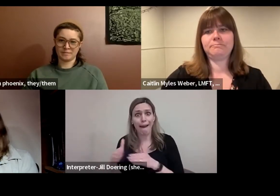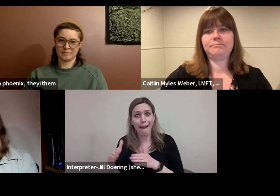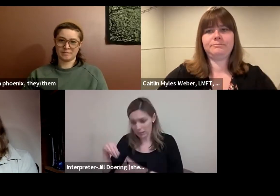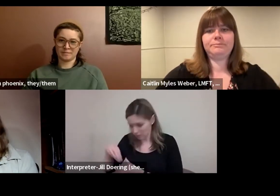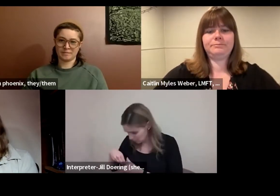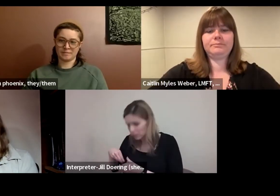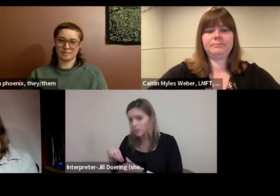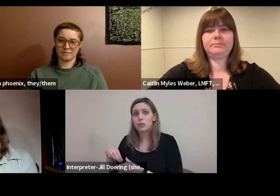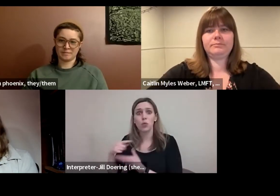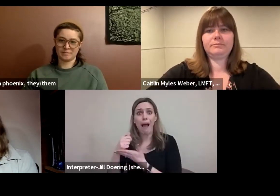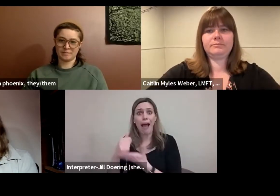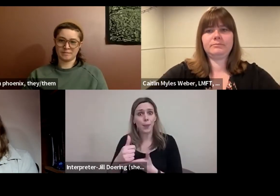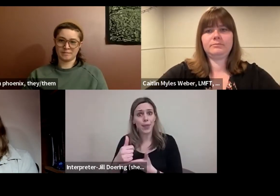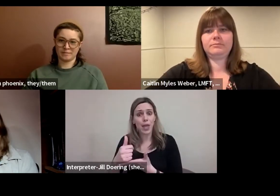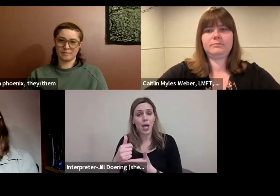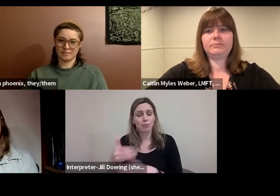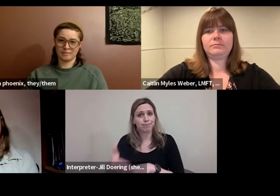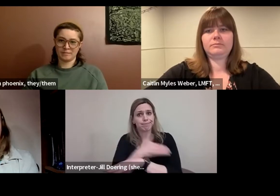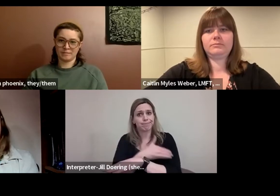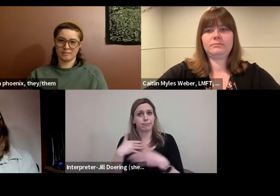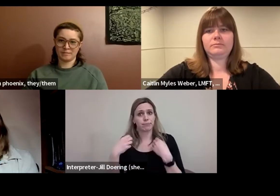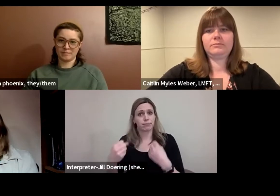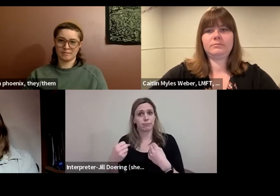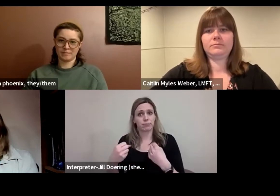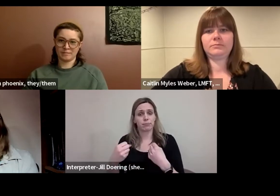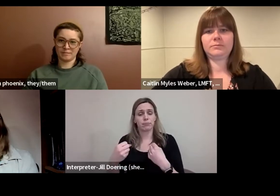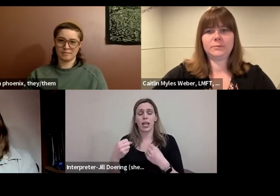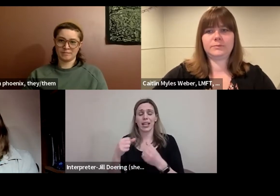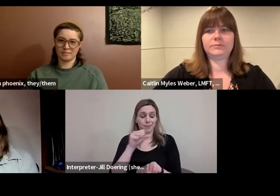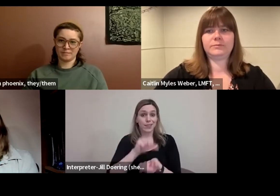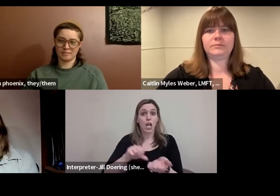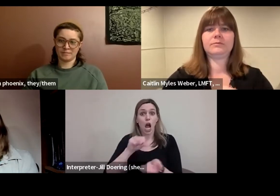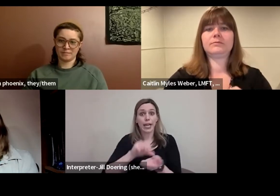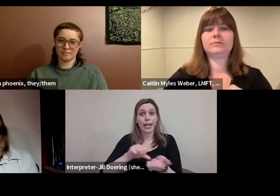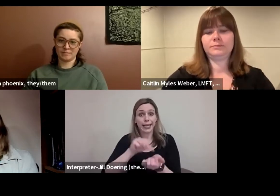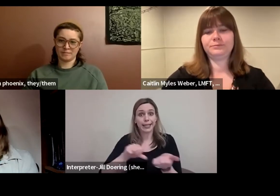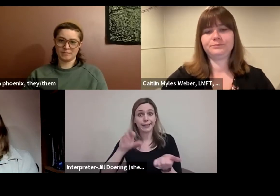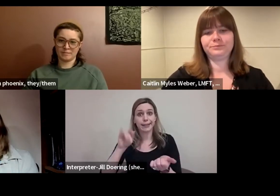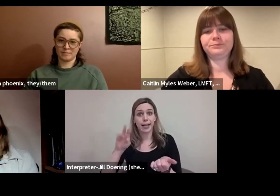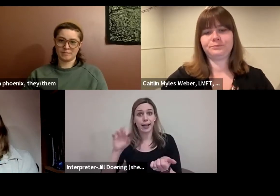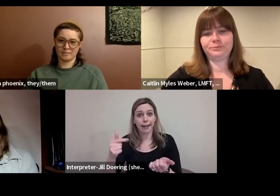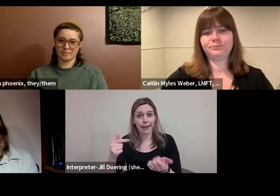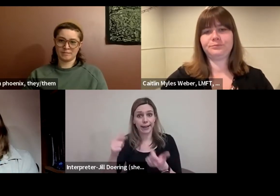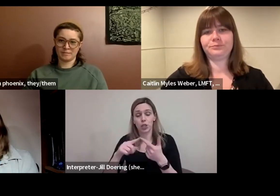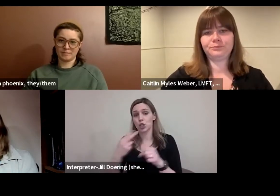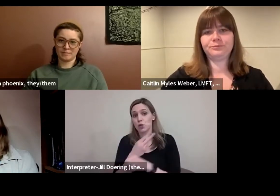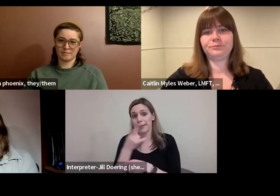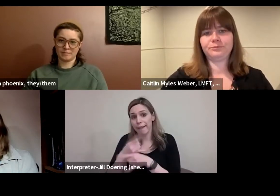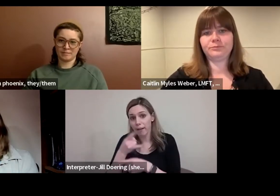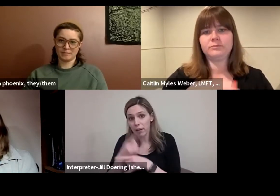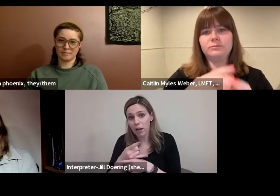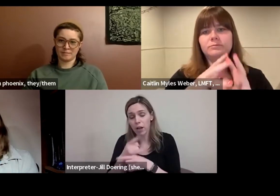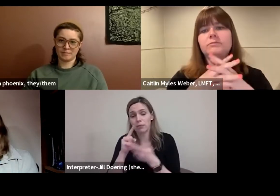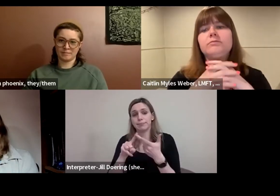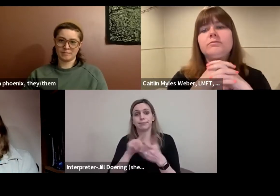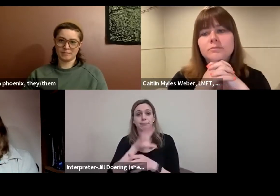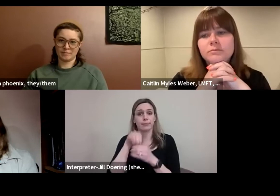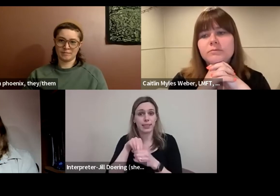or think is healthy. So things like cutting or using alcohol or engaging in risks that some other people may not think